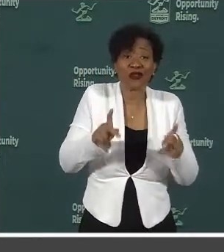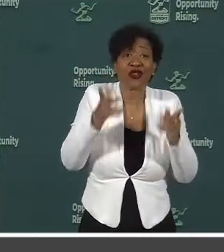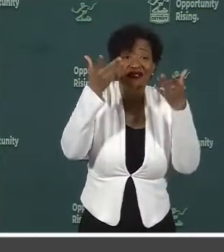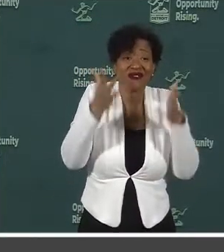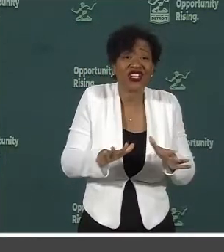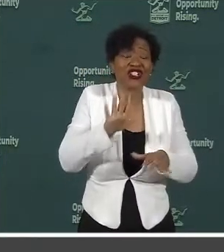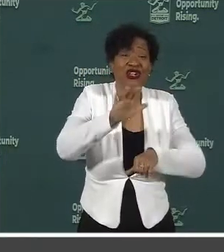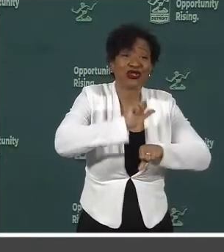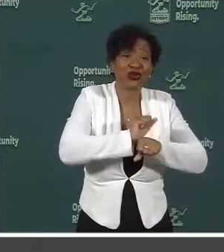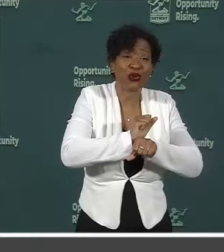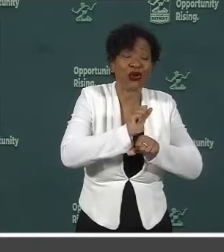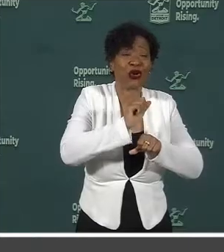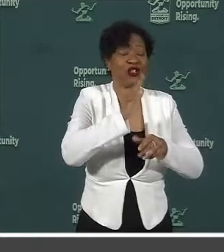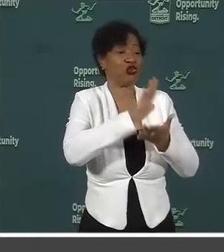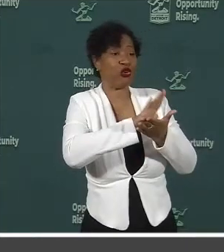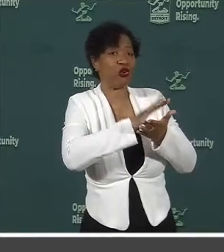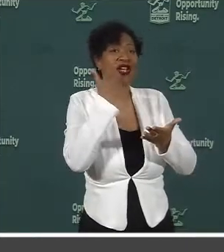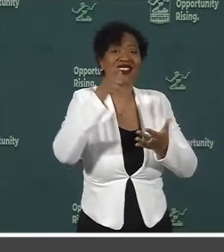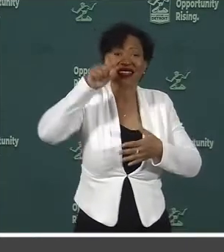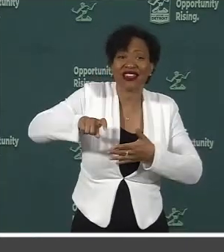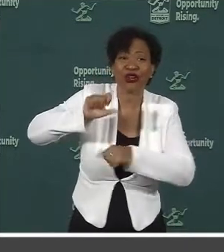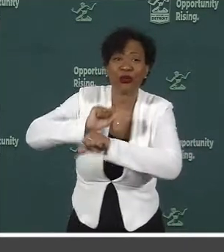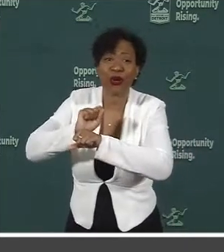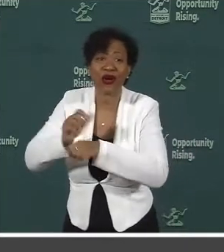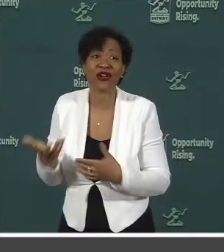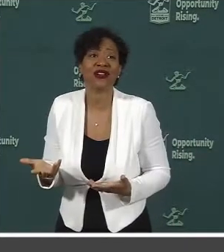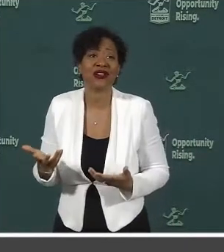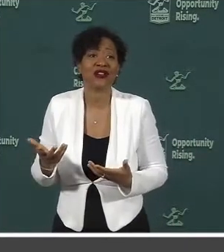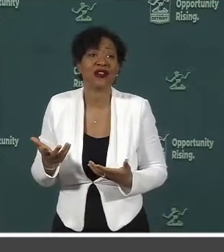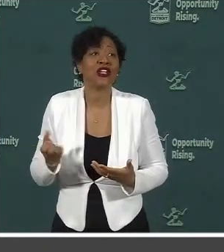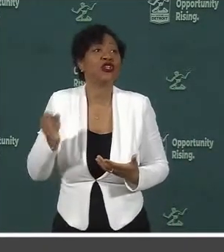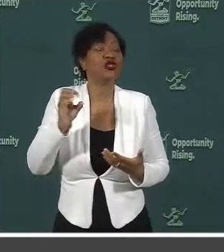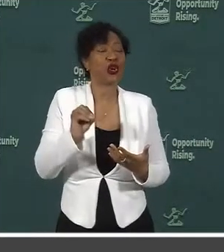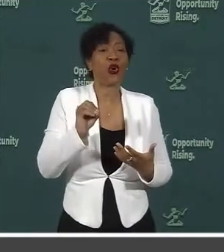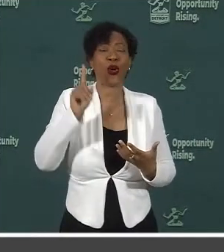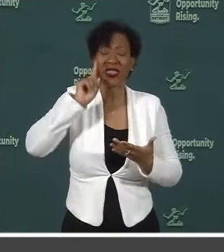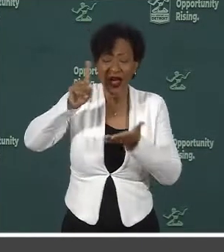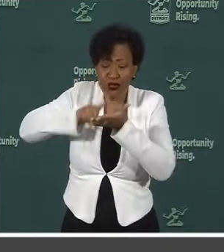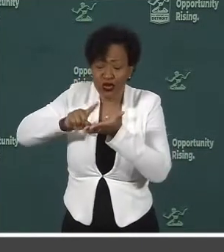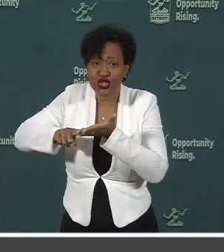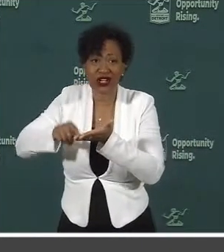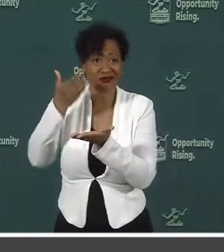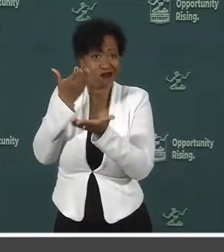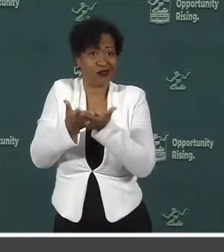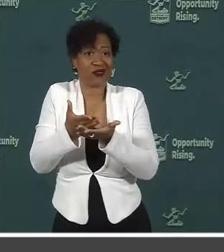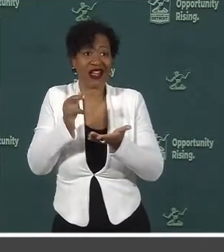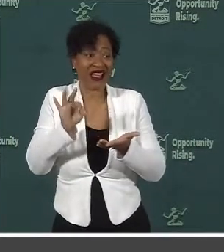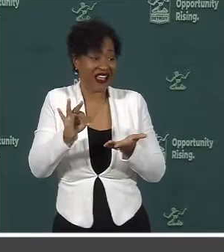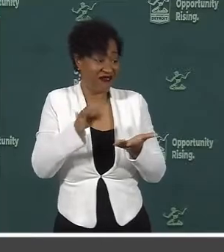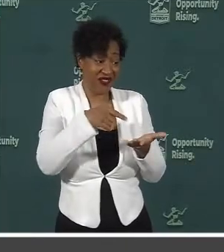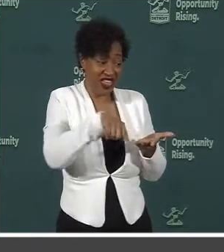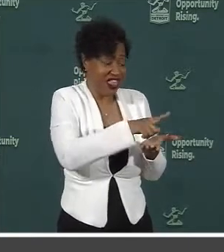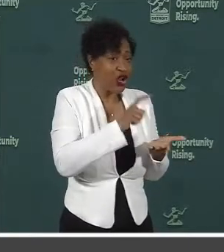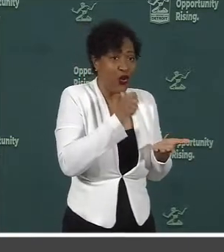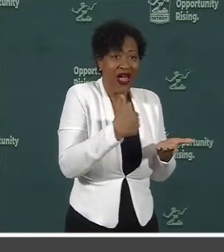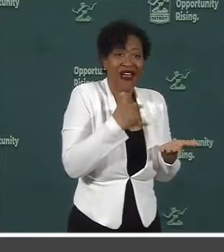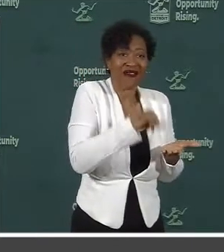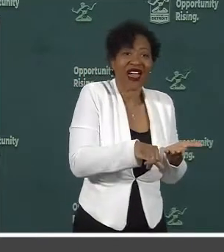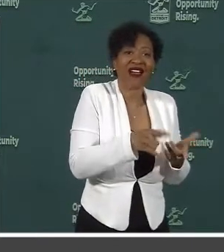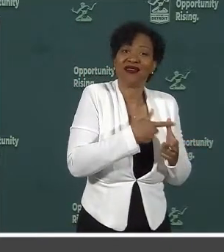DON'T DENY >> THAT YOU ADMIT THAT IT HASN'T BEEN EQUAL AND YOU ADDRESS BUT UP UNTIL NOW